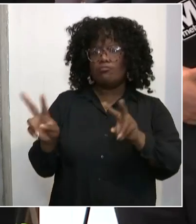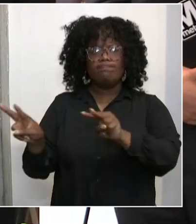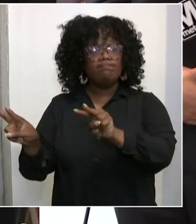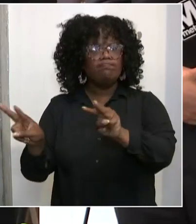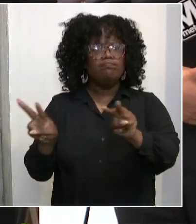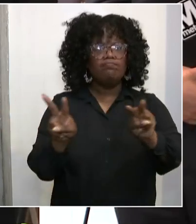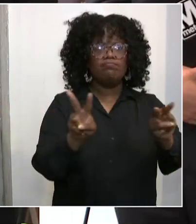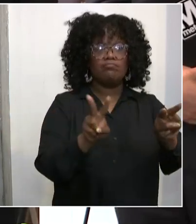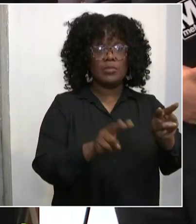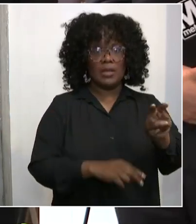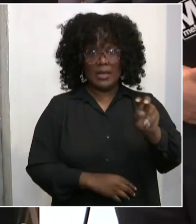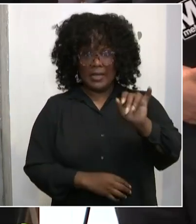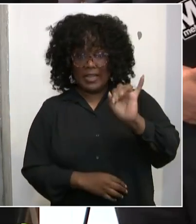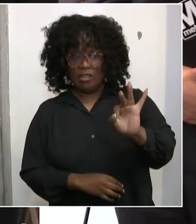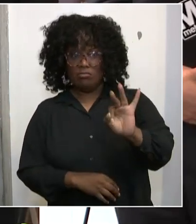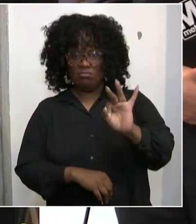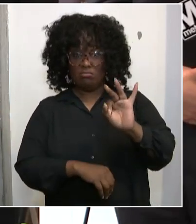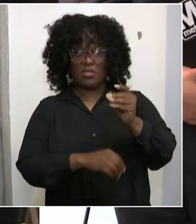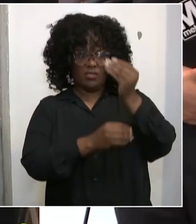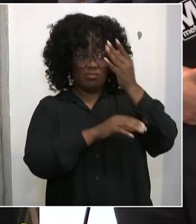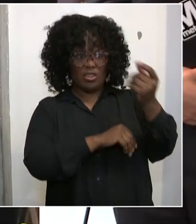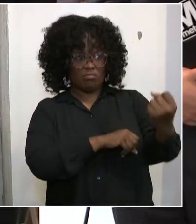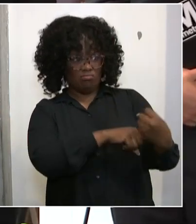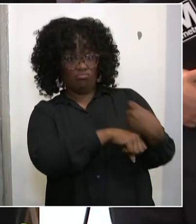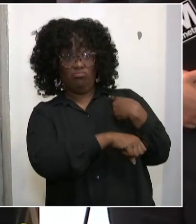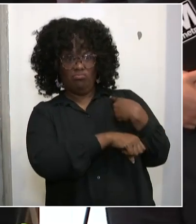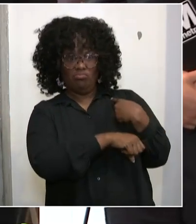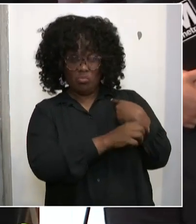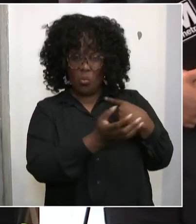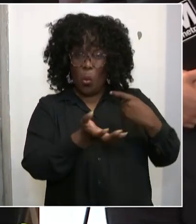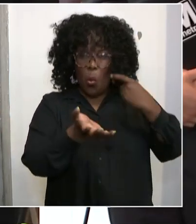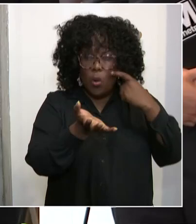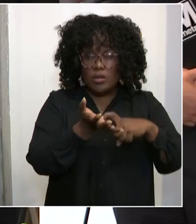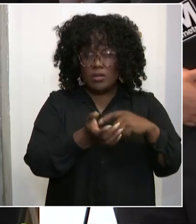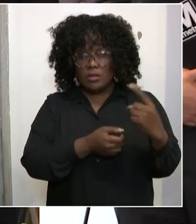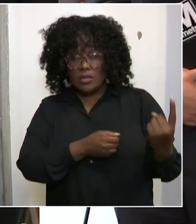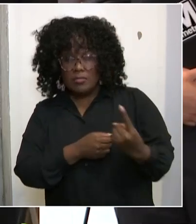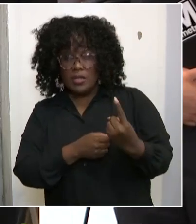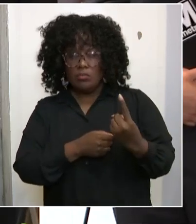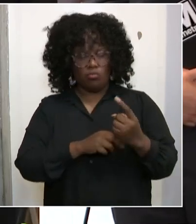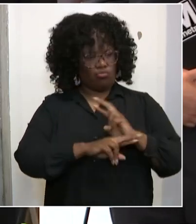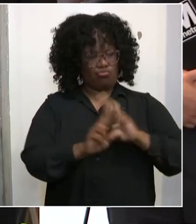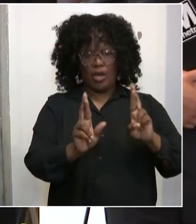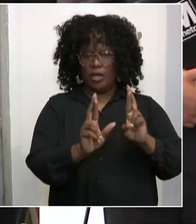we will adjust our posture accordingly if necessary. I will say a little bit about the Army 250th celebration.